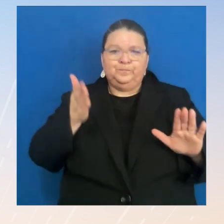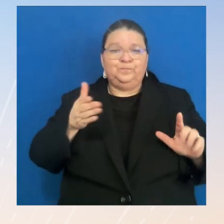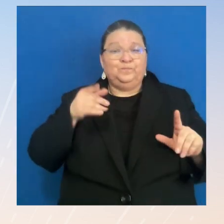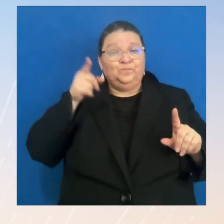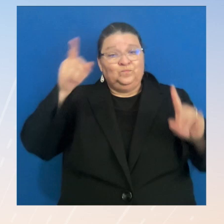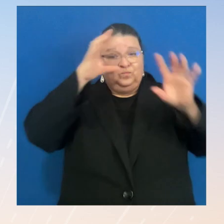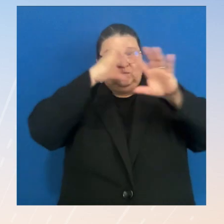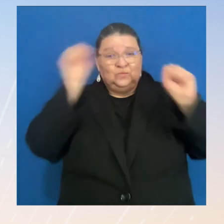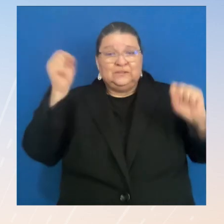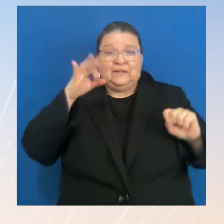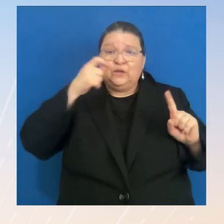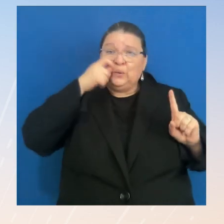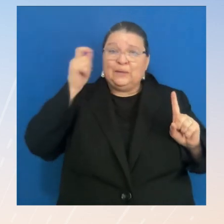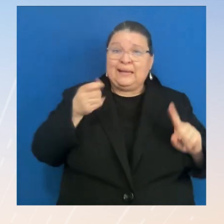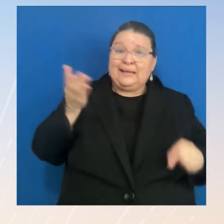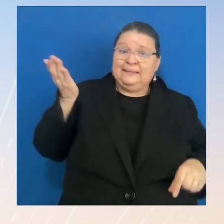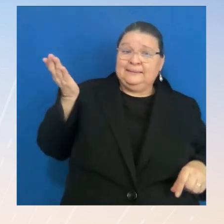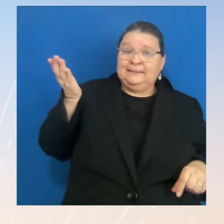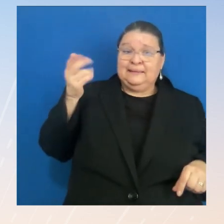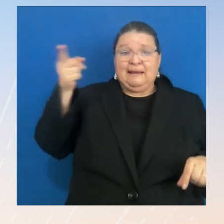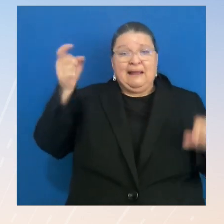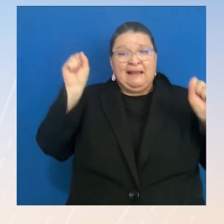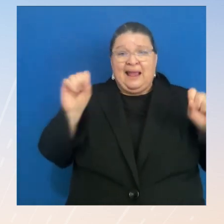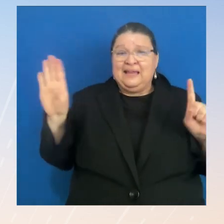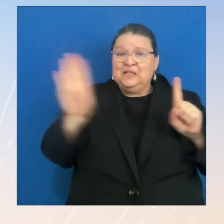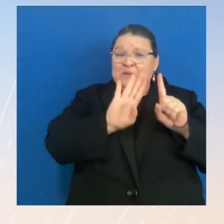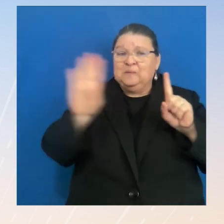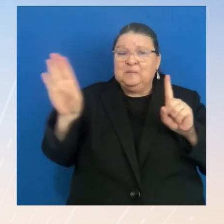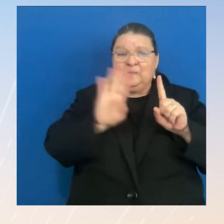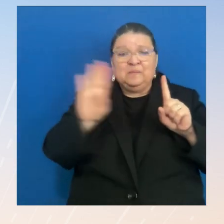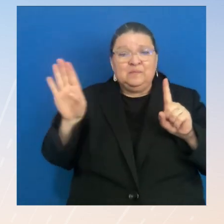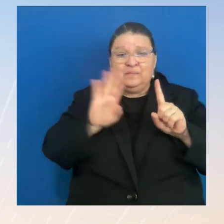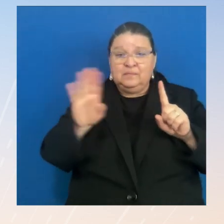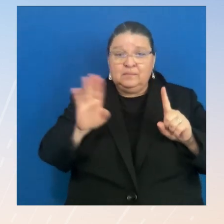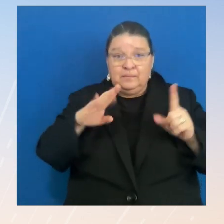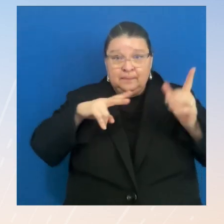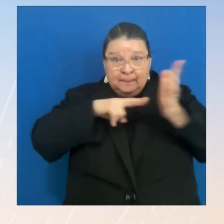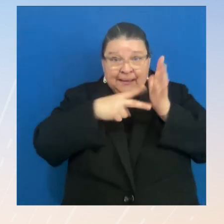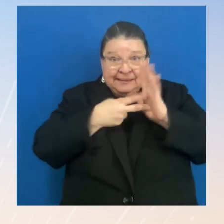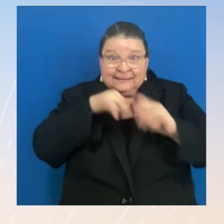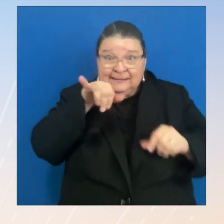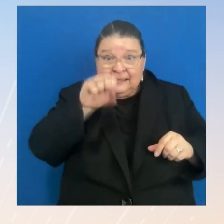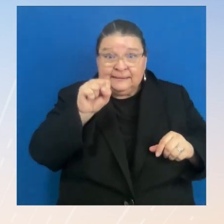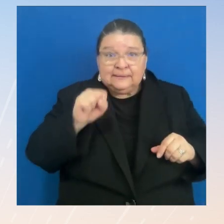to get ahead of a negotiation. But we are here to support those efforts. We discuss and have conversations with hi- --